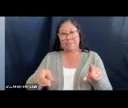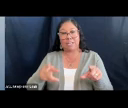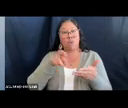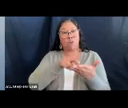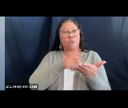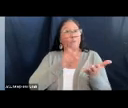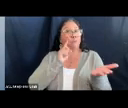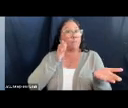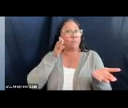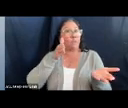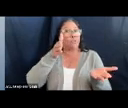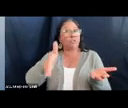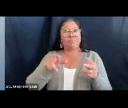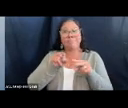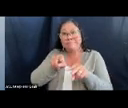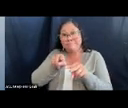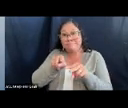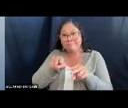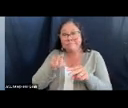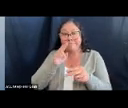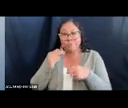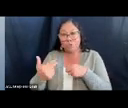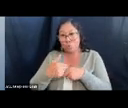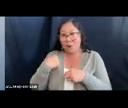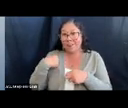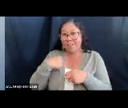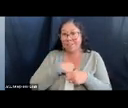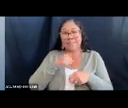and we look forward to you joining us and of course they are recorded as well.